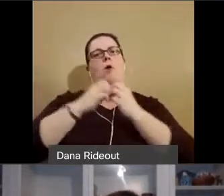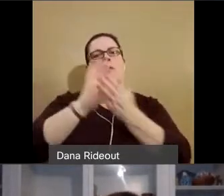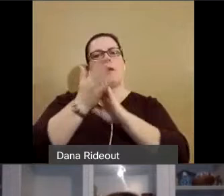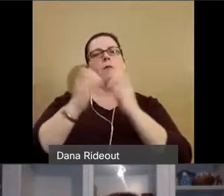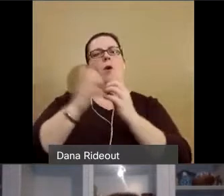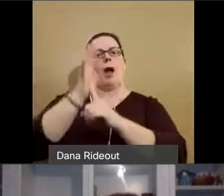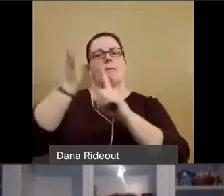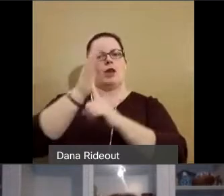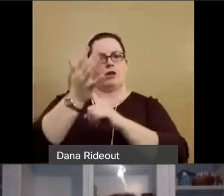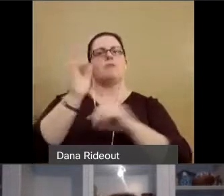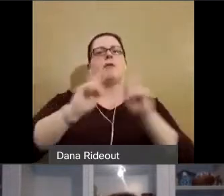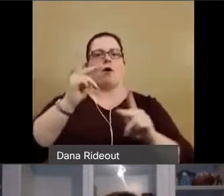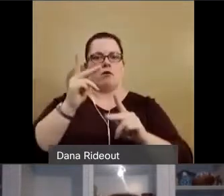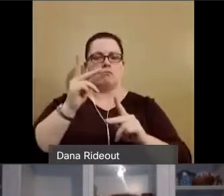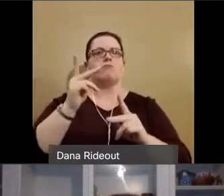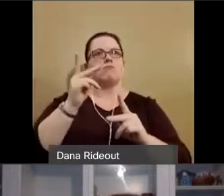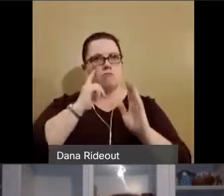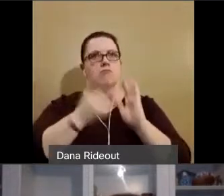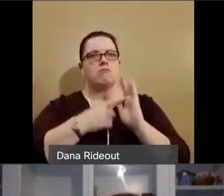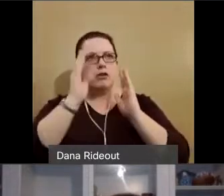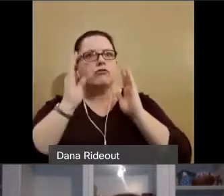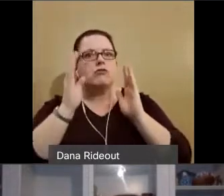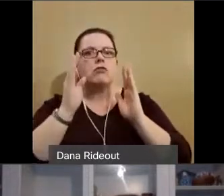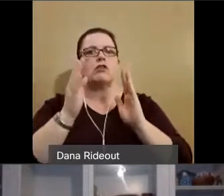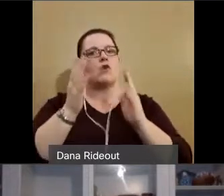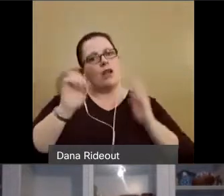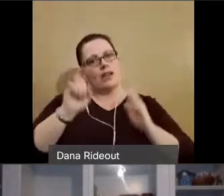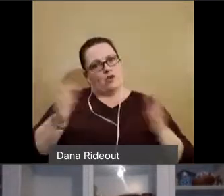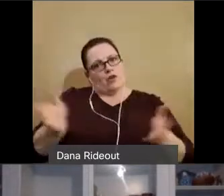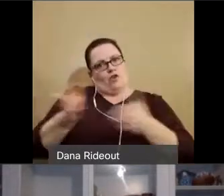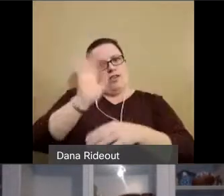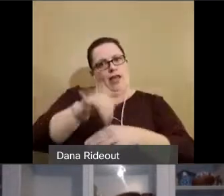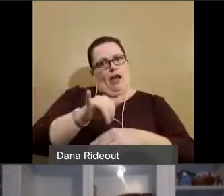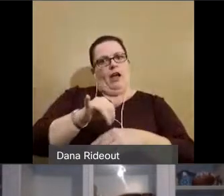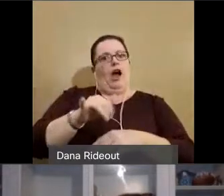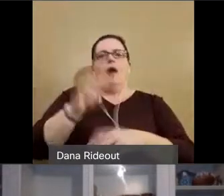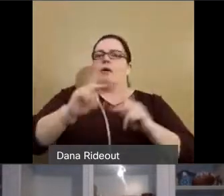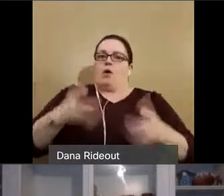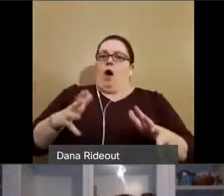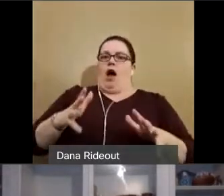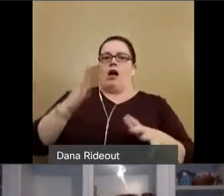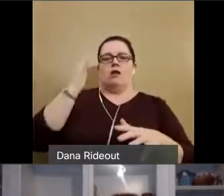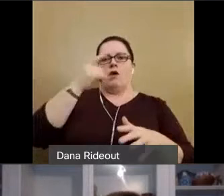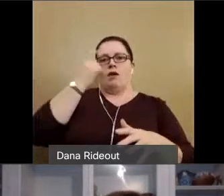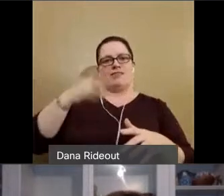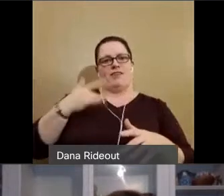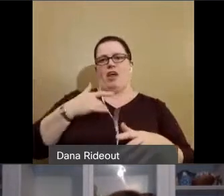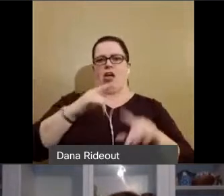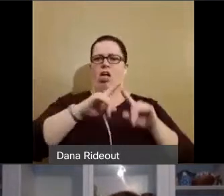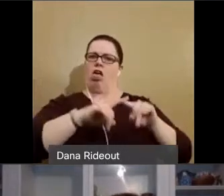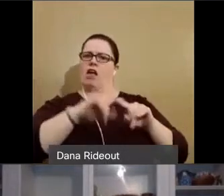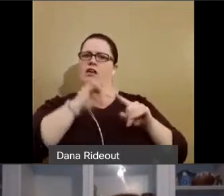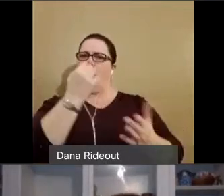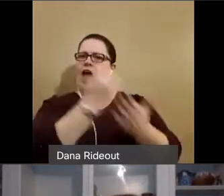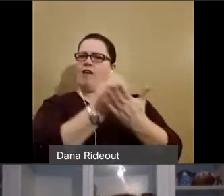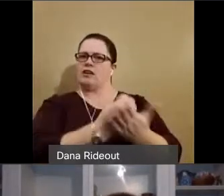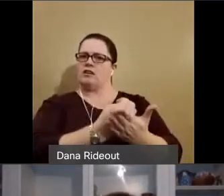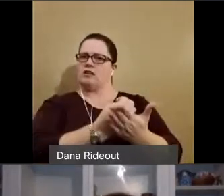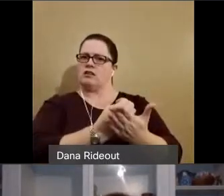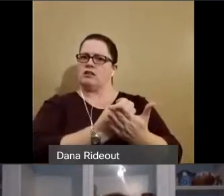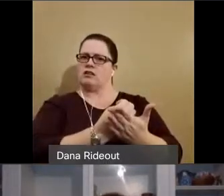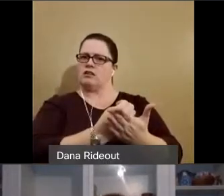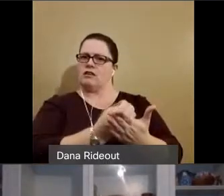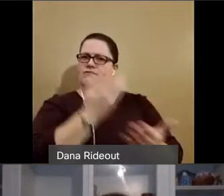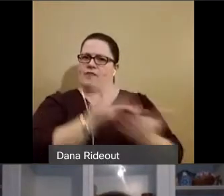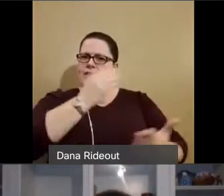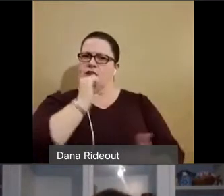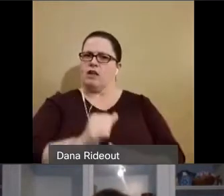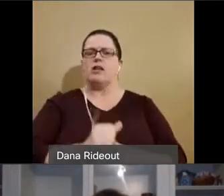So we actually need to promote them, and a lot of people don't want to because they consider them to to be not not reliable evidence. It's like, well, no, but that's what moves people those stories are what moves people.